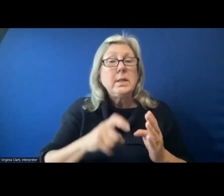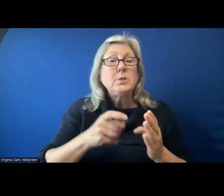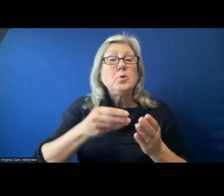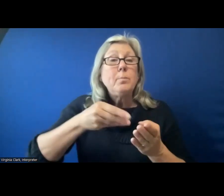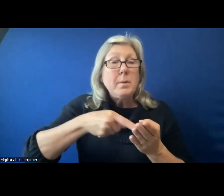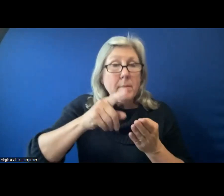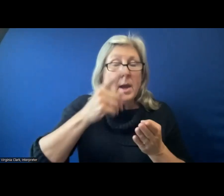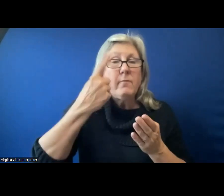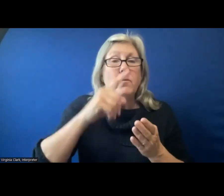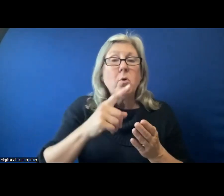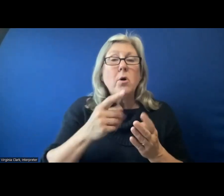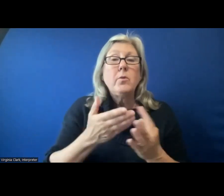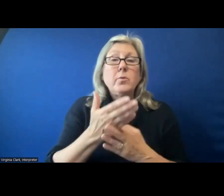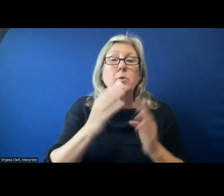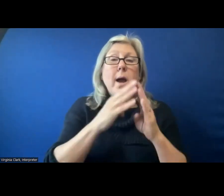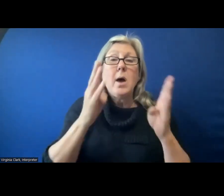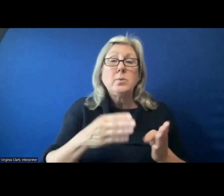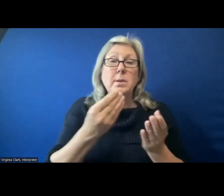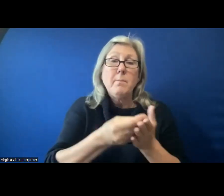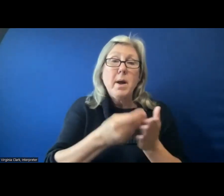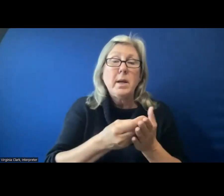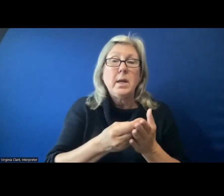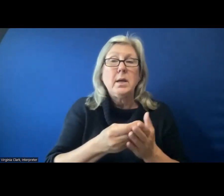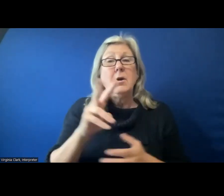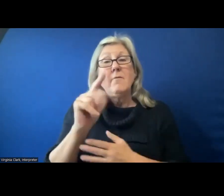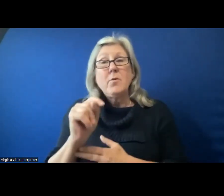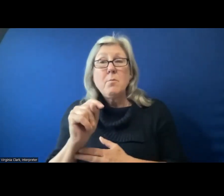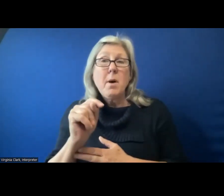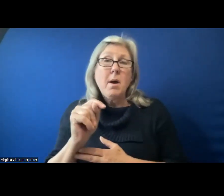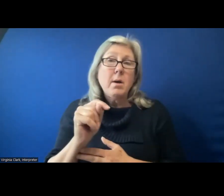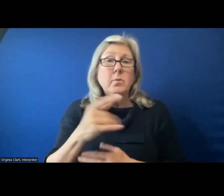We've had a tendency in our state to kind of think that human services will somehow